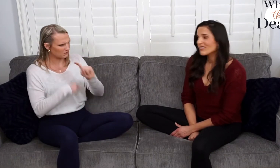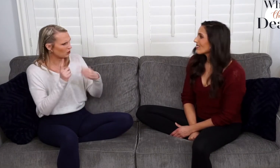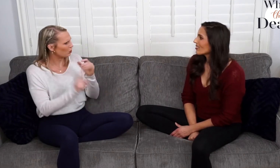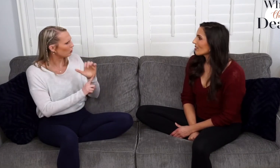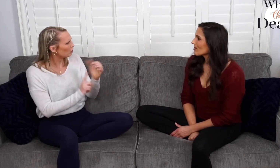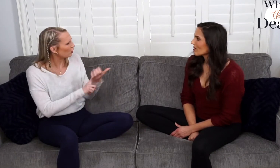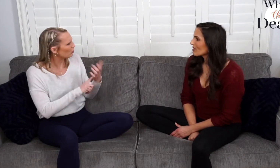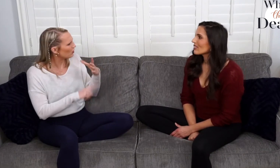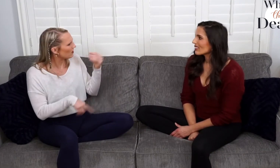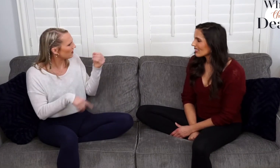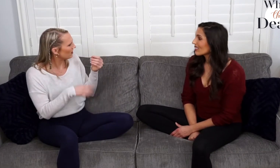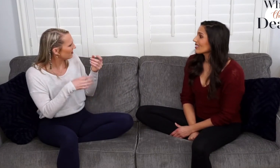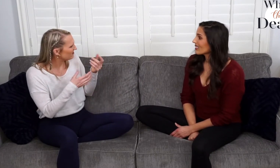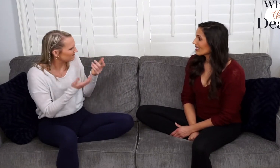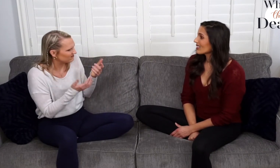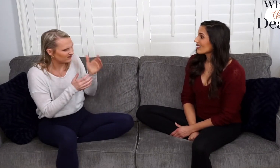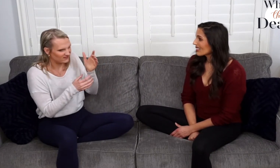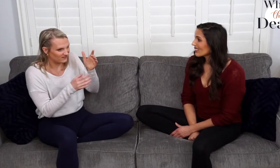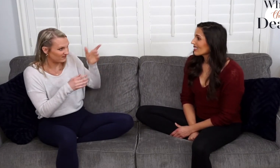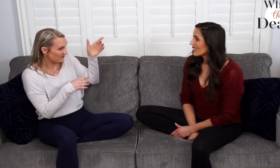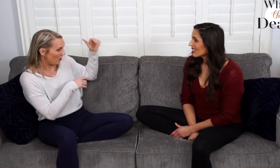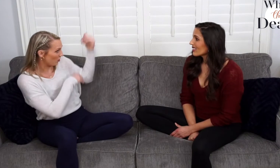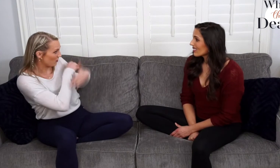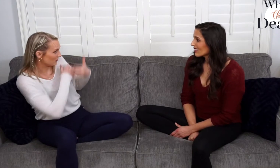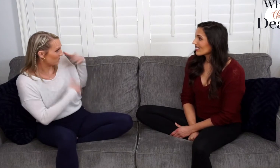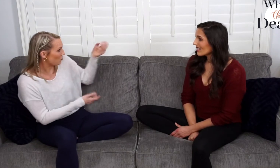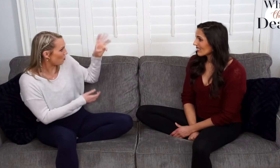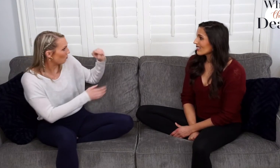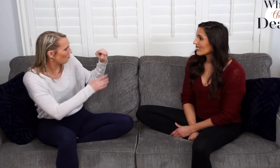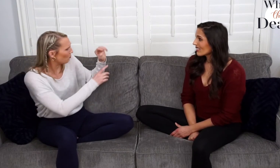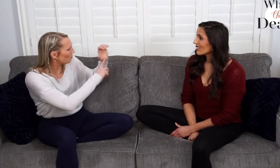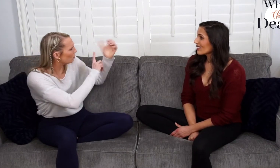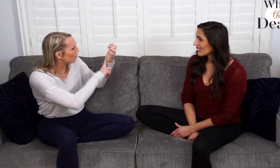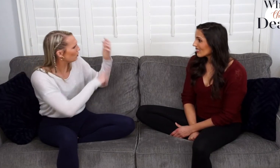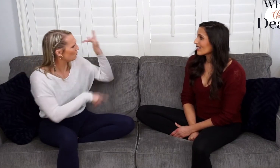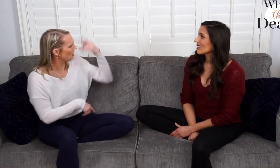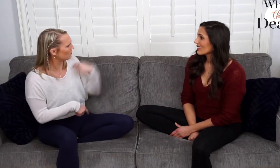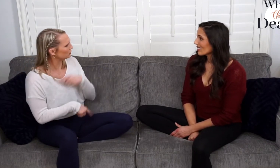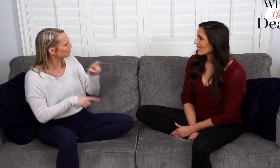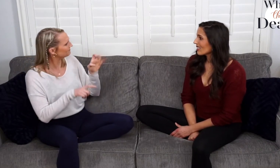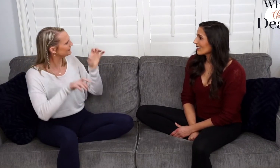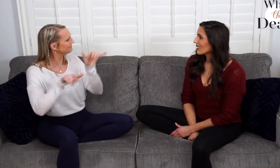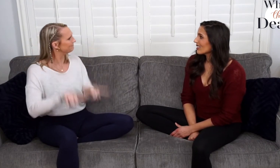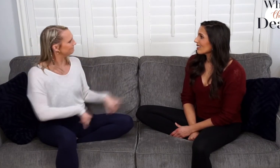about the culture too and other countries have their own culture. So why do we have to be the